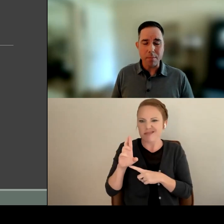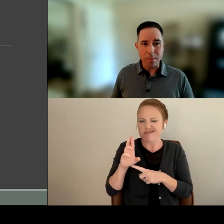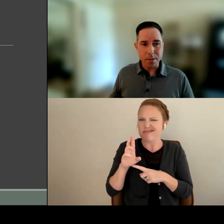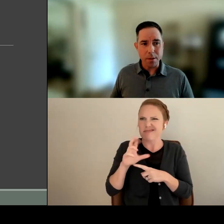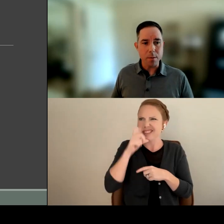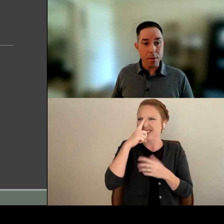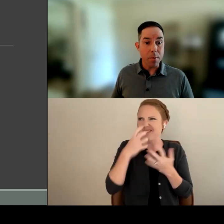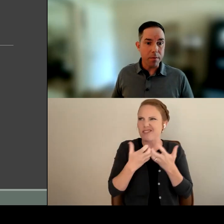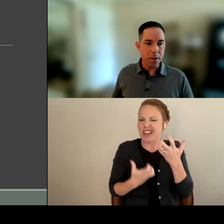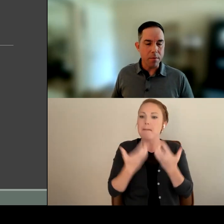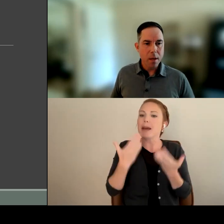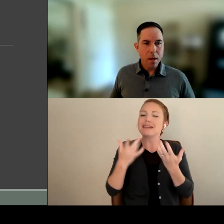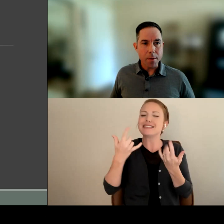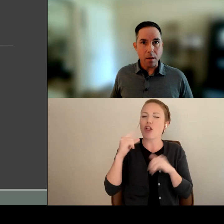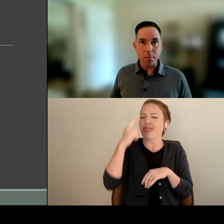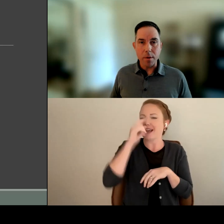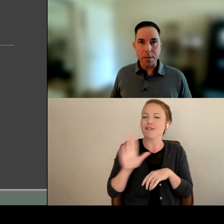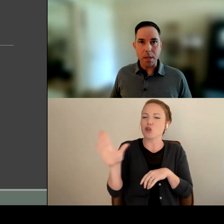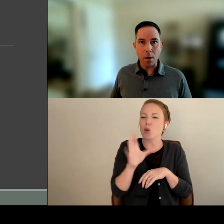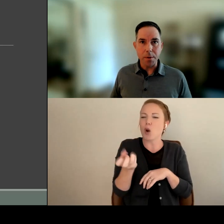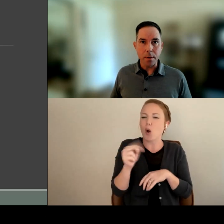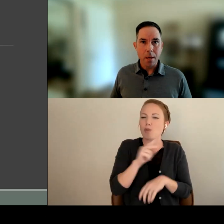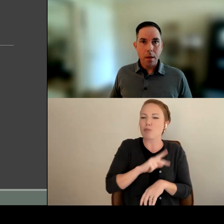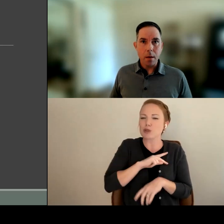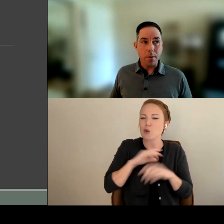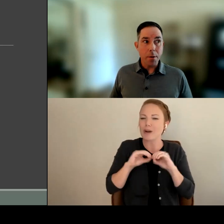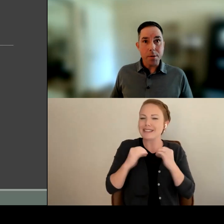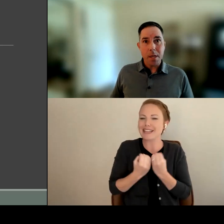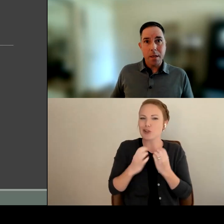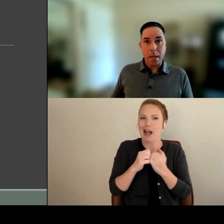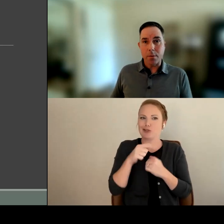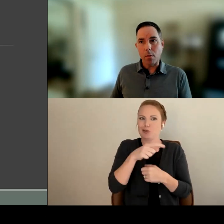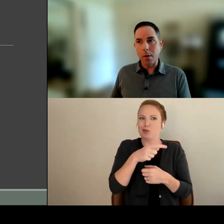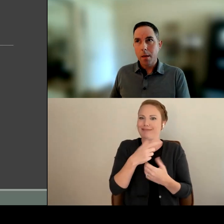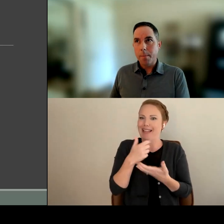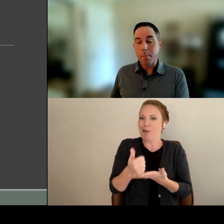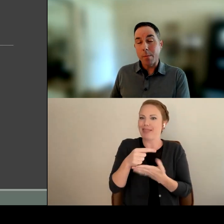and maybe still get the benefit of thinking through this to help either understand and/or maybe